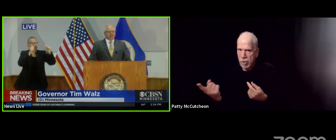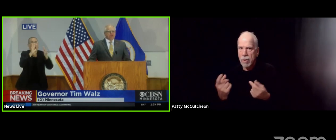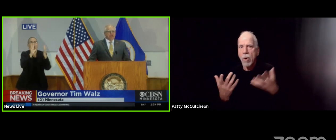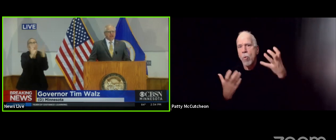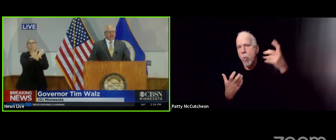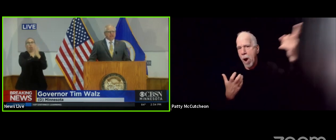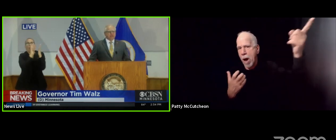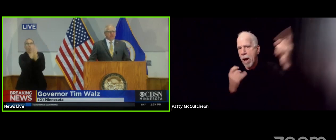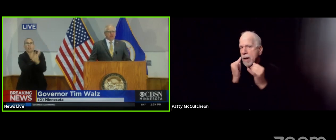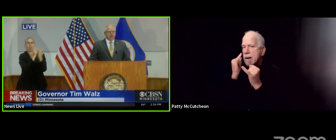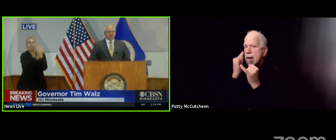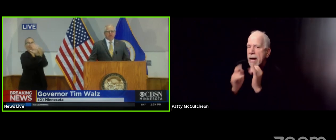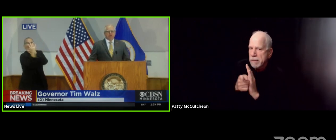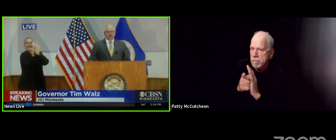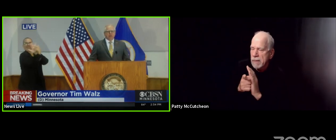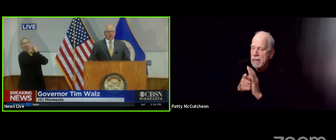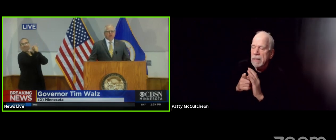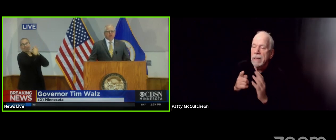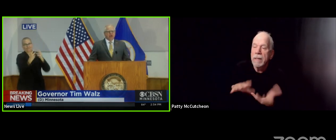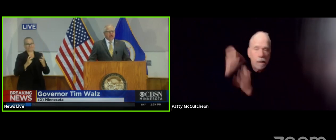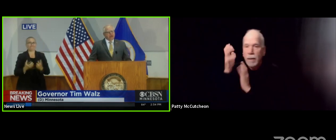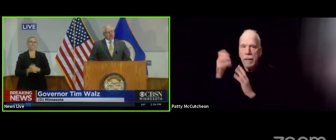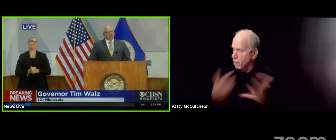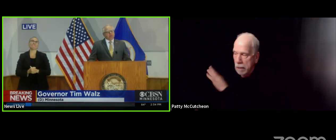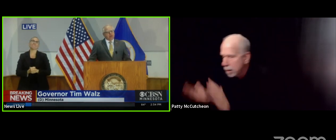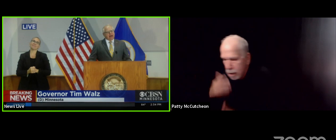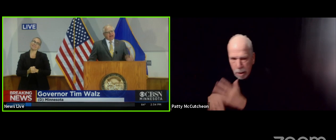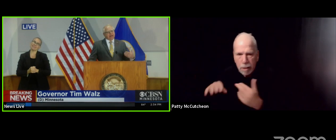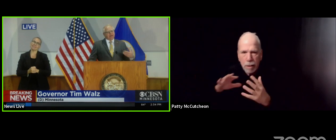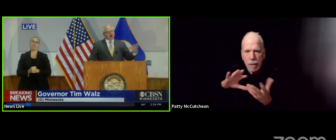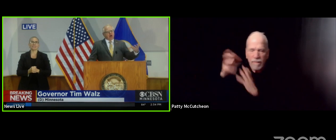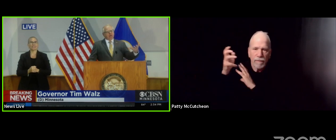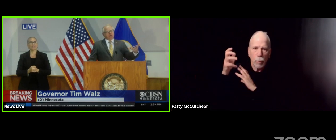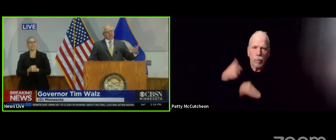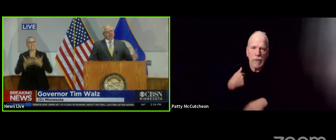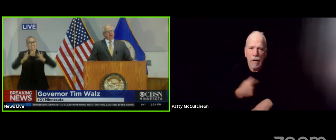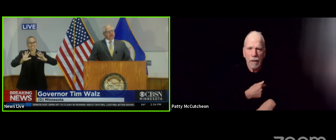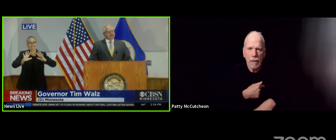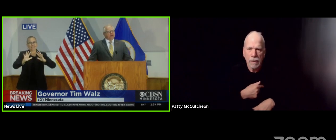TO SAY, AGAIN, SOMETIMES NOT BEING AN ATTORNEY HELPS ON THIS, IT WOULD BE MY THOUGHT ON THIS THAT MAYBE THEY DIDN'T DO